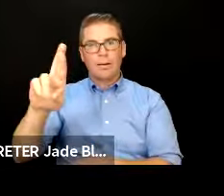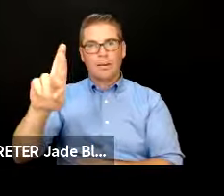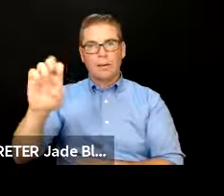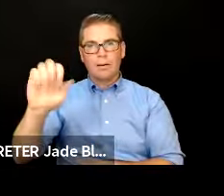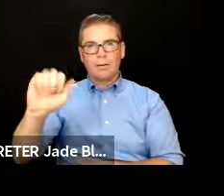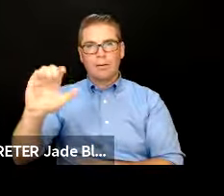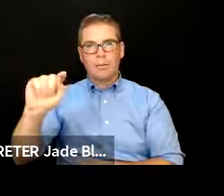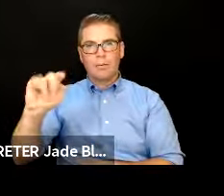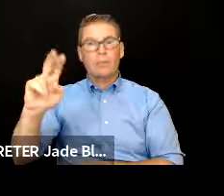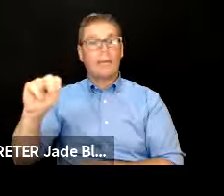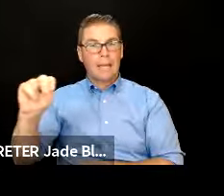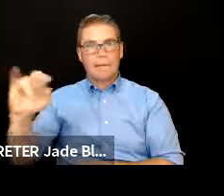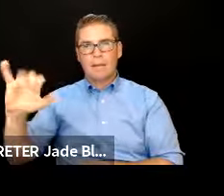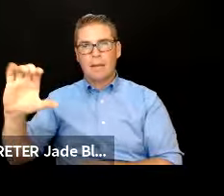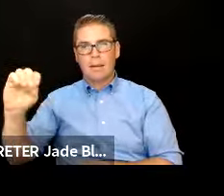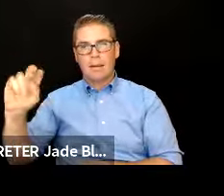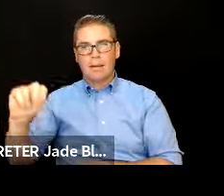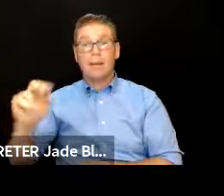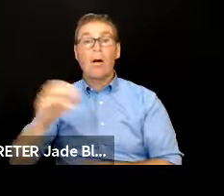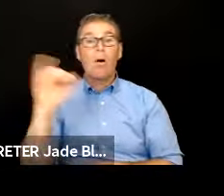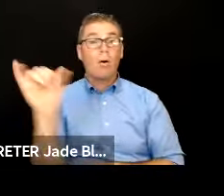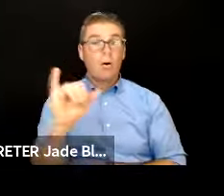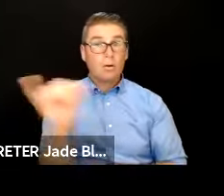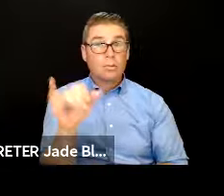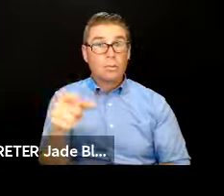And then also the meeting reactions are additional icons people can click on during the meeting and those I asked for a thumbs up if anyone has used Zoom before